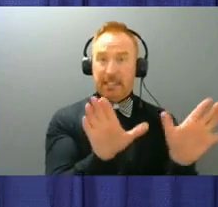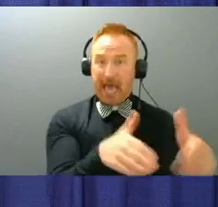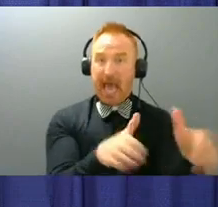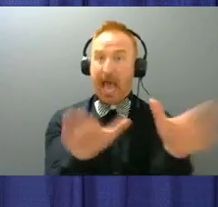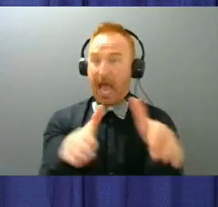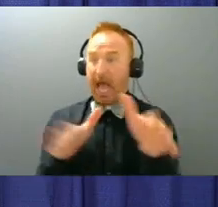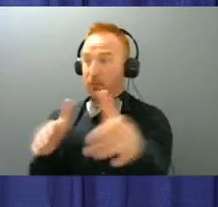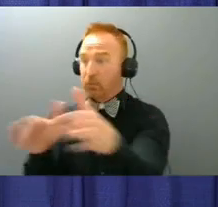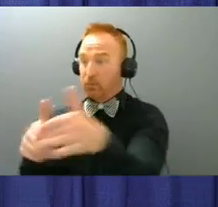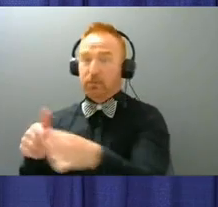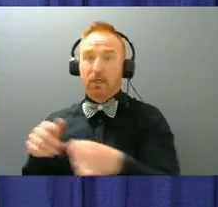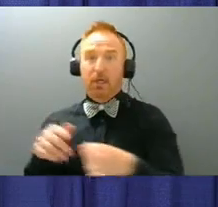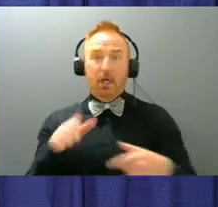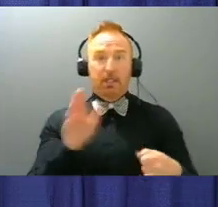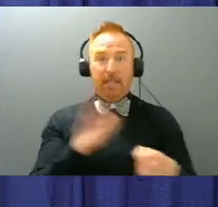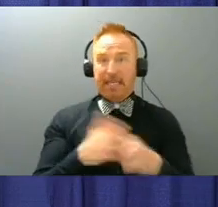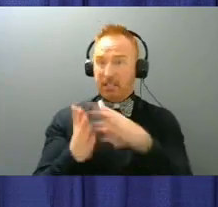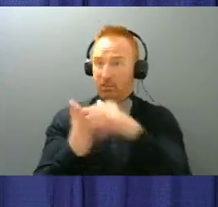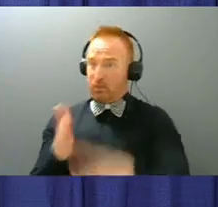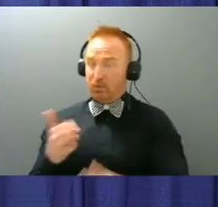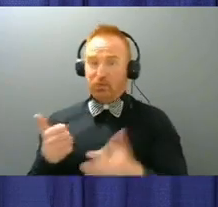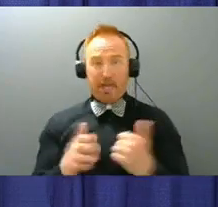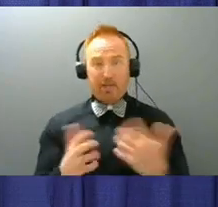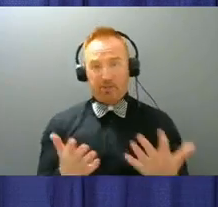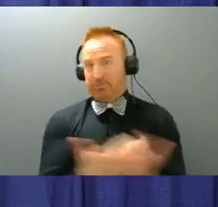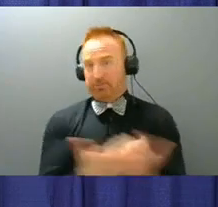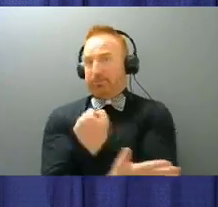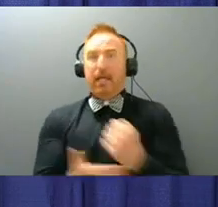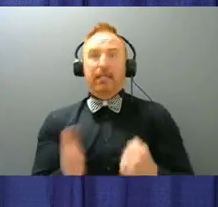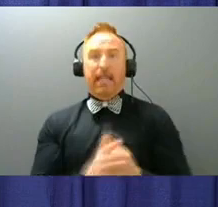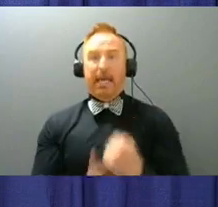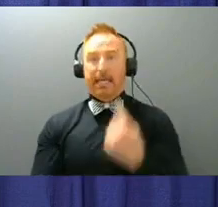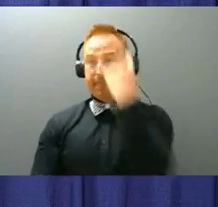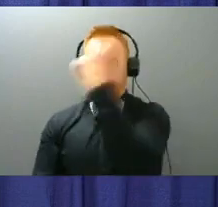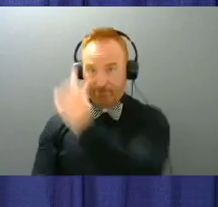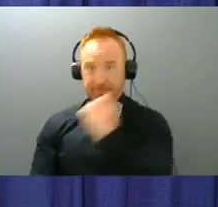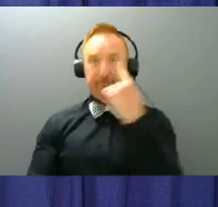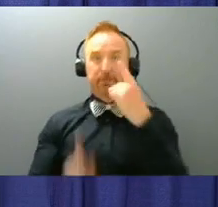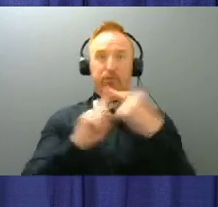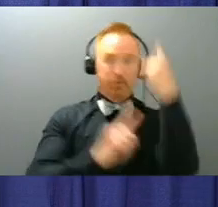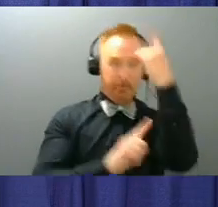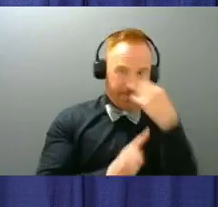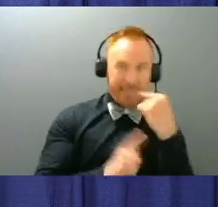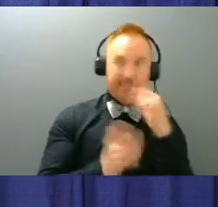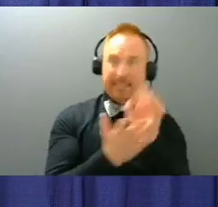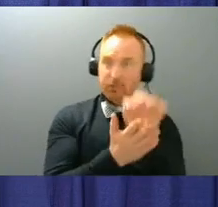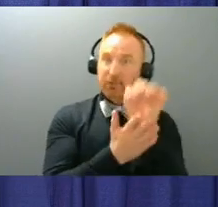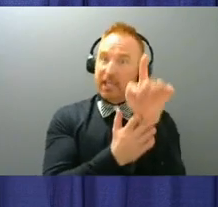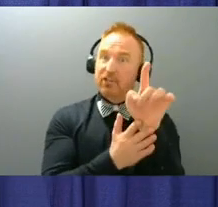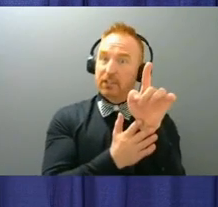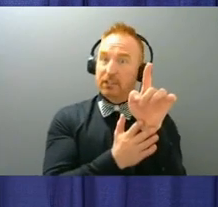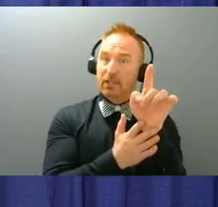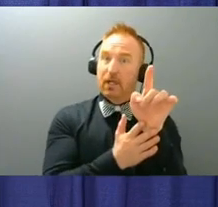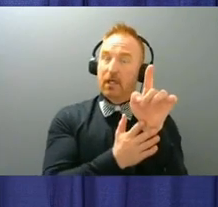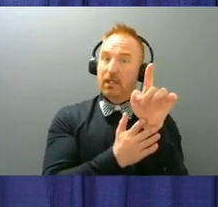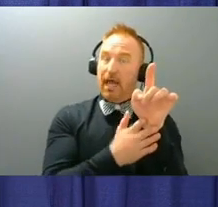Obviously working in the classroom and trying to get the students to maximize the amount of face-to-face education as we